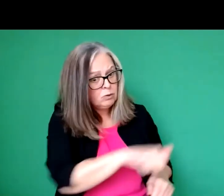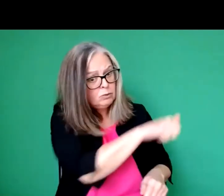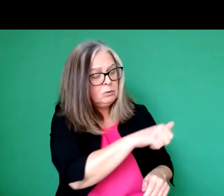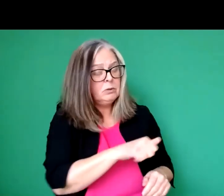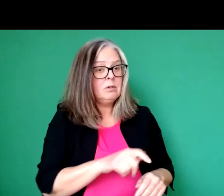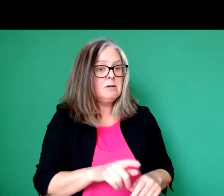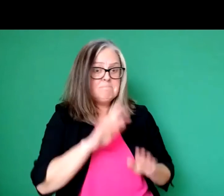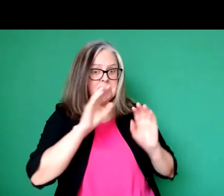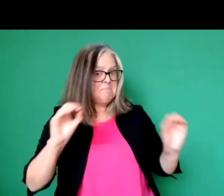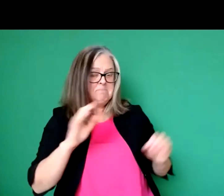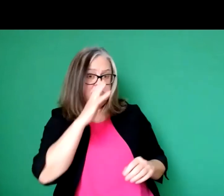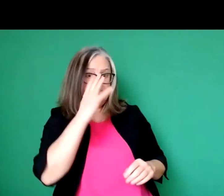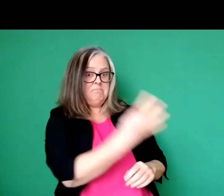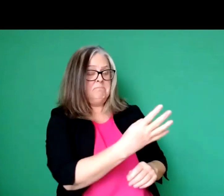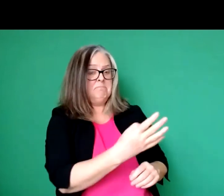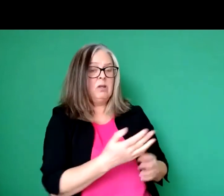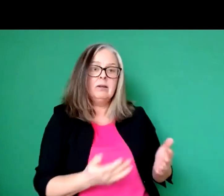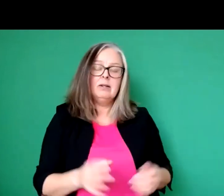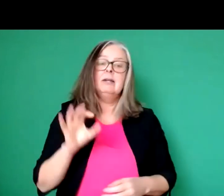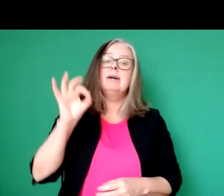so i guess i guess i just throw it out to either one of you i mean